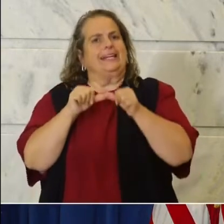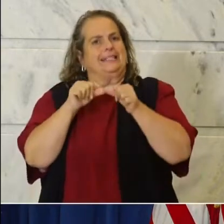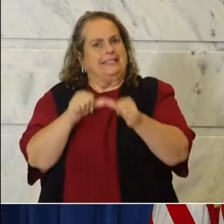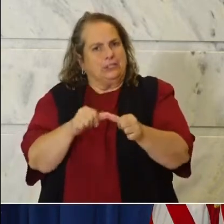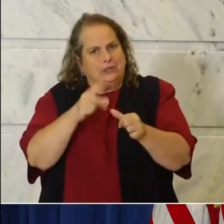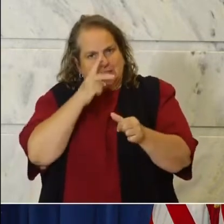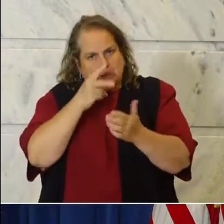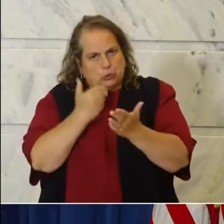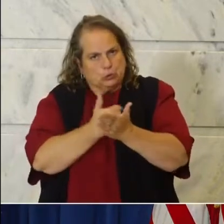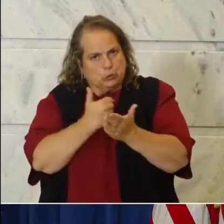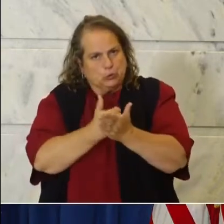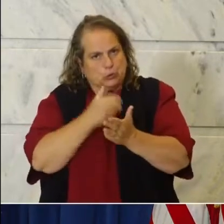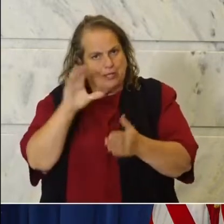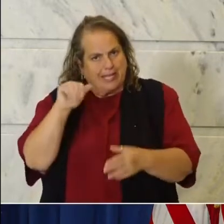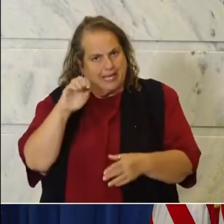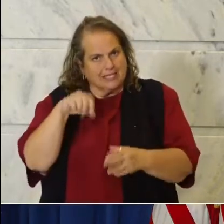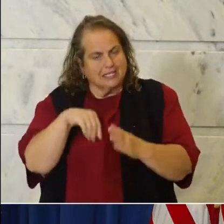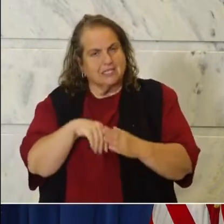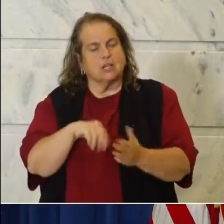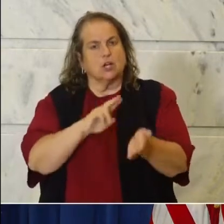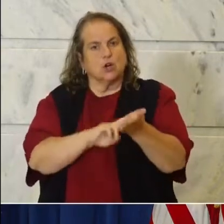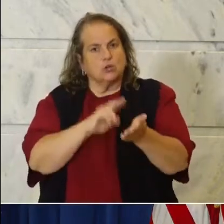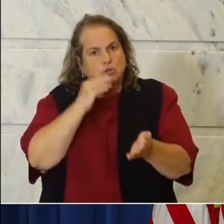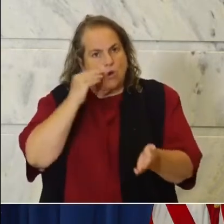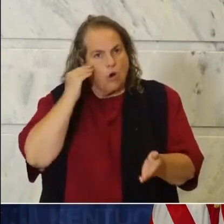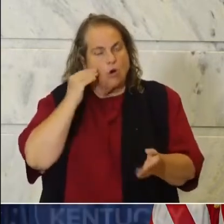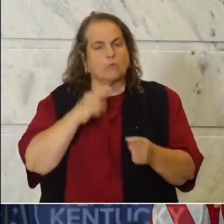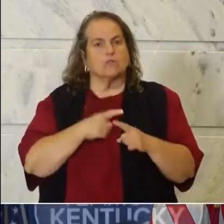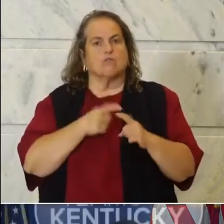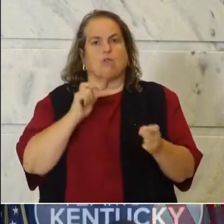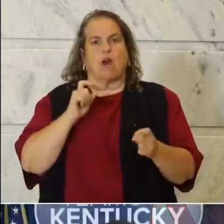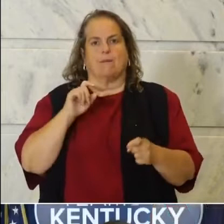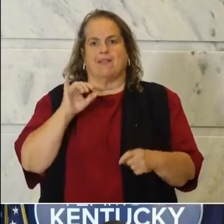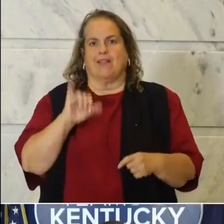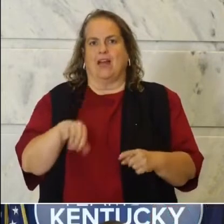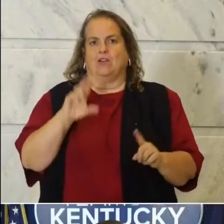cases in long term care, though, from the rate we were seeing earlier. We do